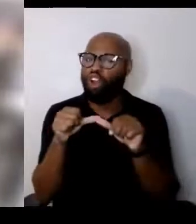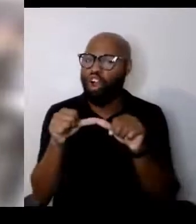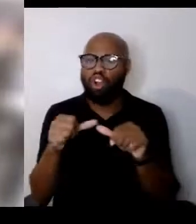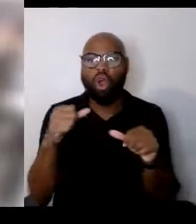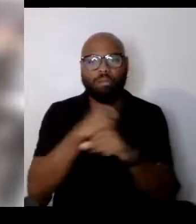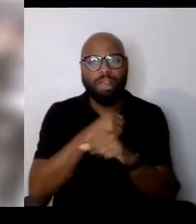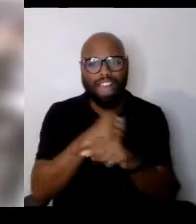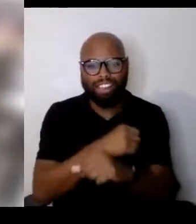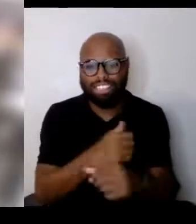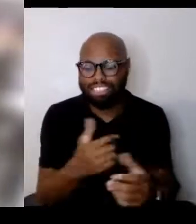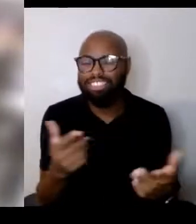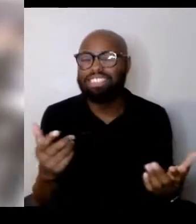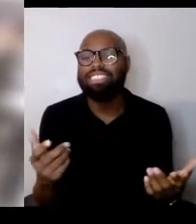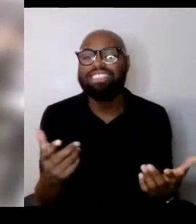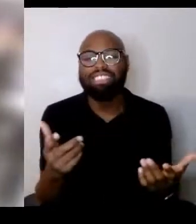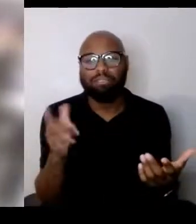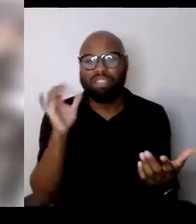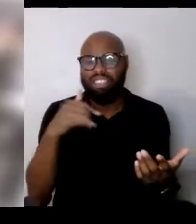that I am fighting for something that is right.